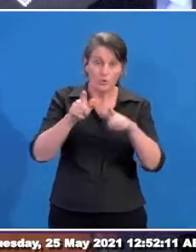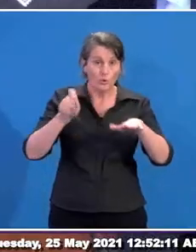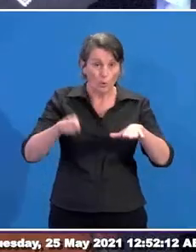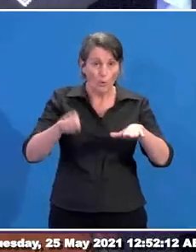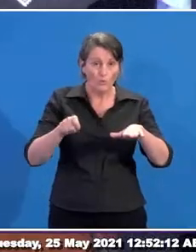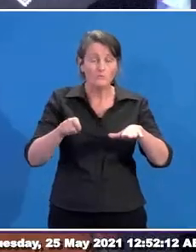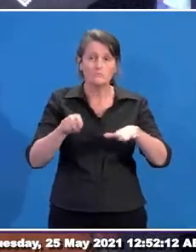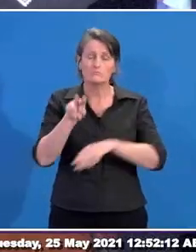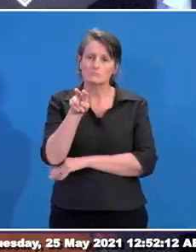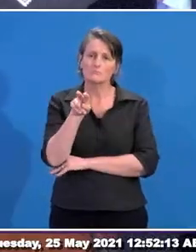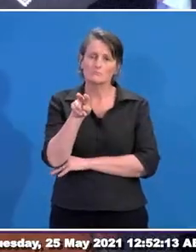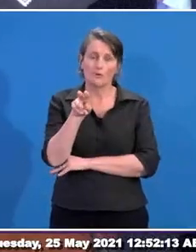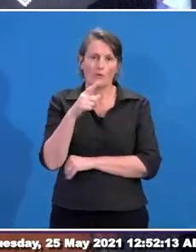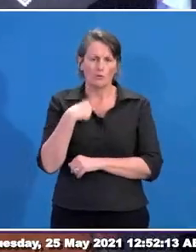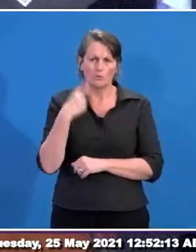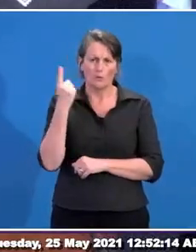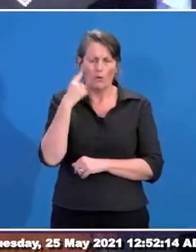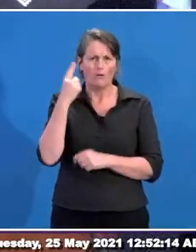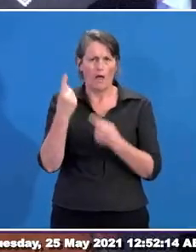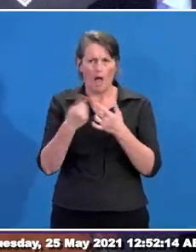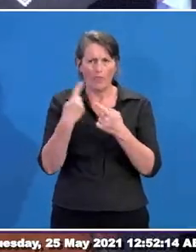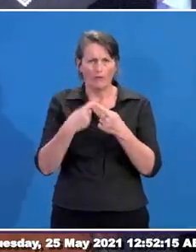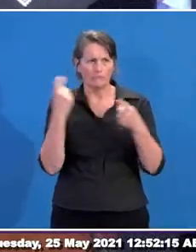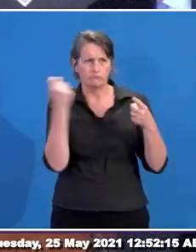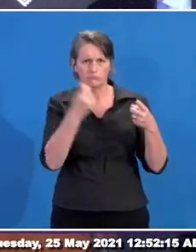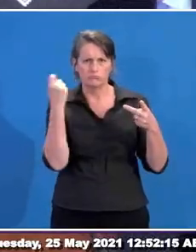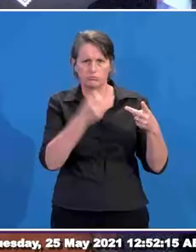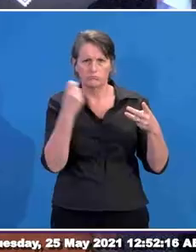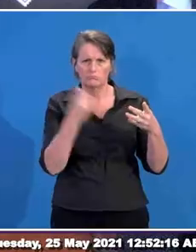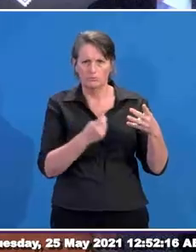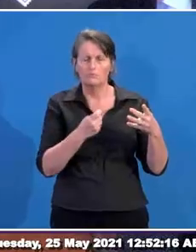some other allegations that had been the subject of charges --- SOPHIA: Yes.